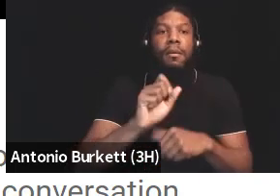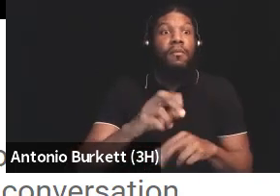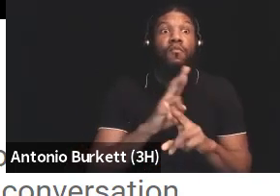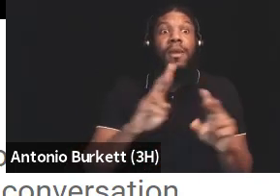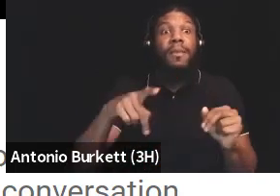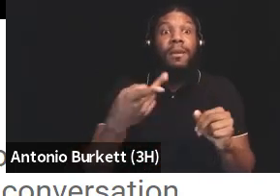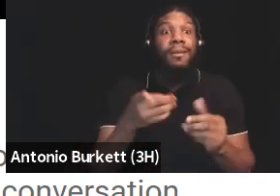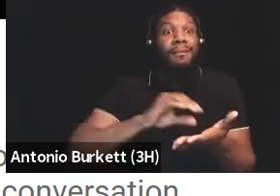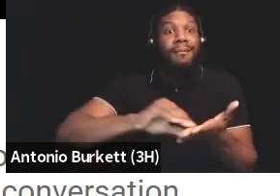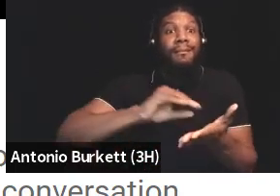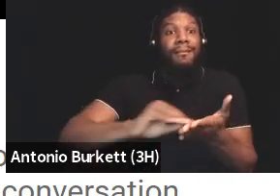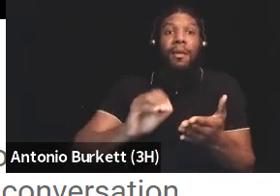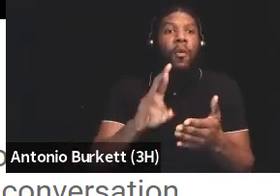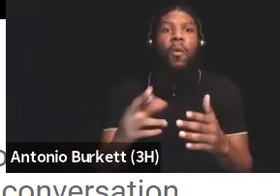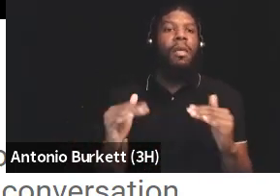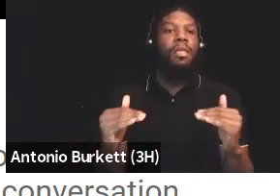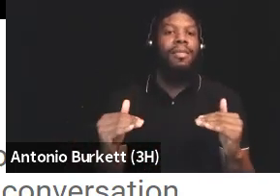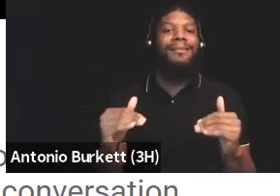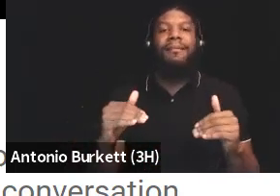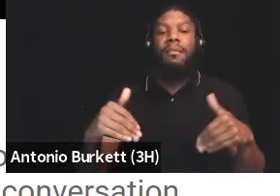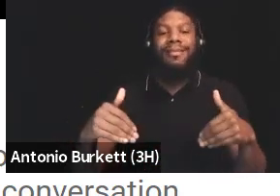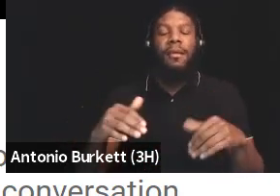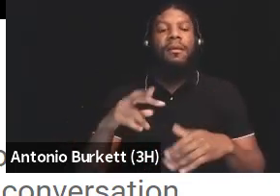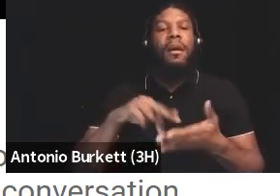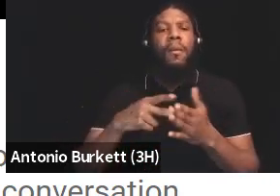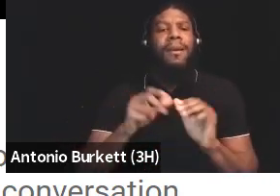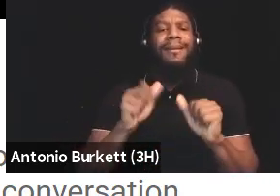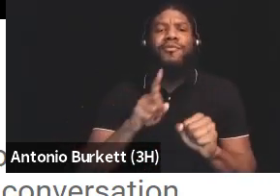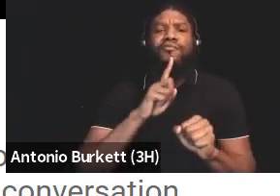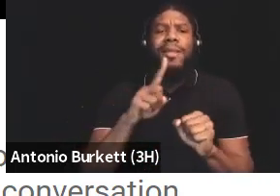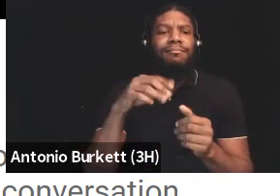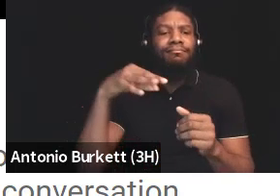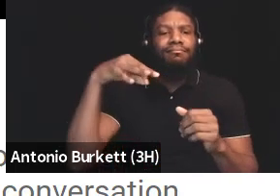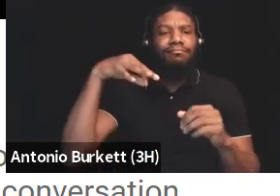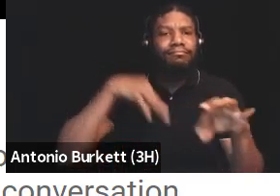because I think that, overall, that can really only help to benefit their process.